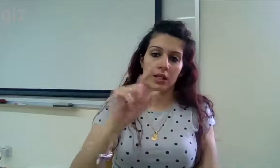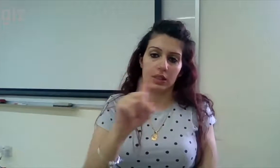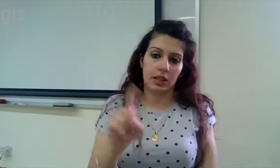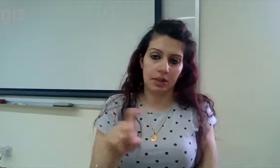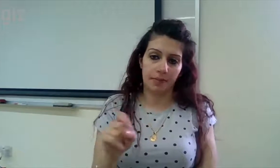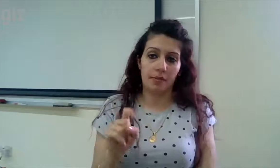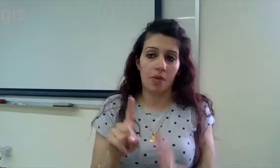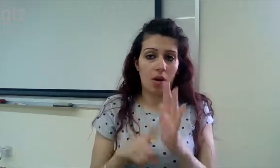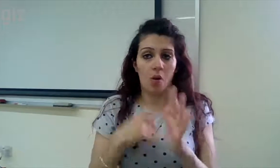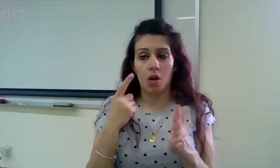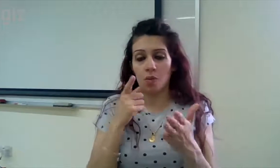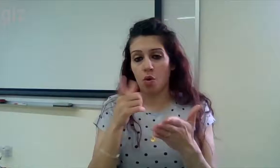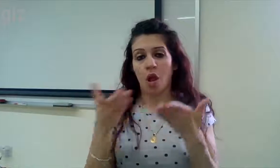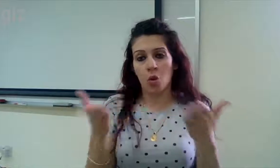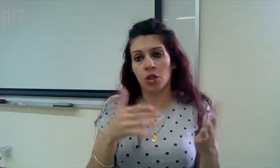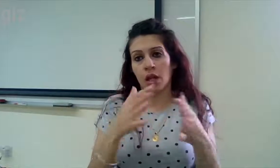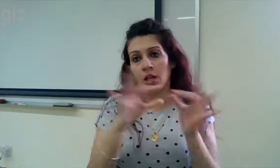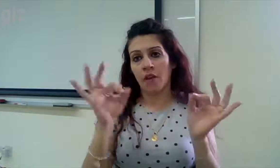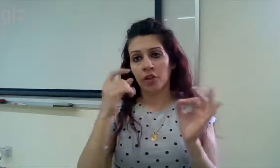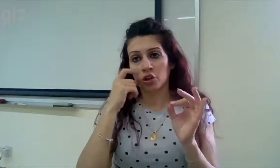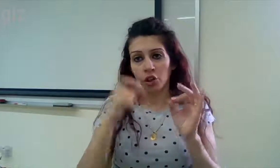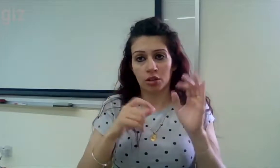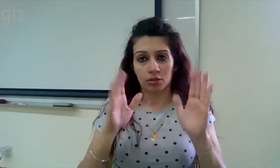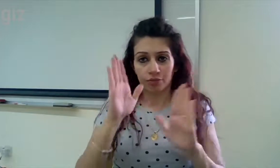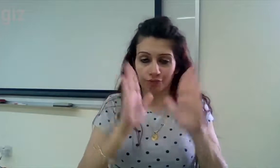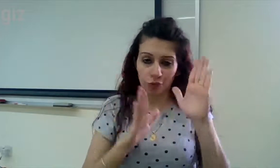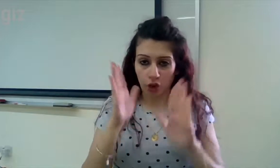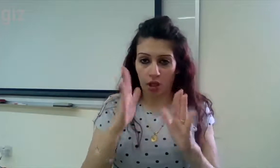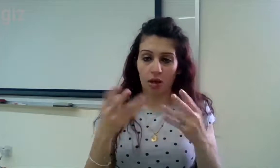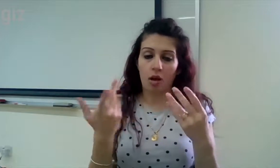catheter her daughter Lucia Arrakeen and the haverhill ma tomorrow Nestor re